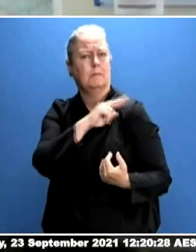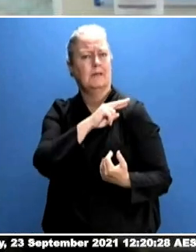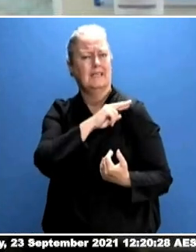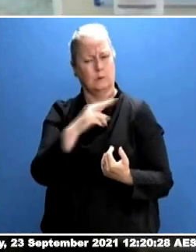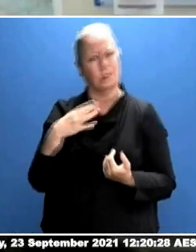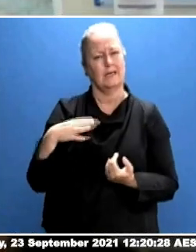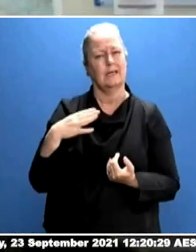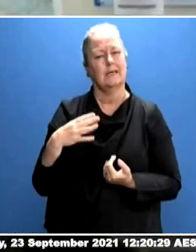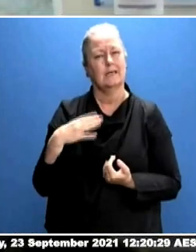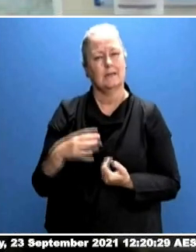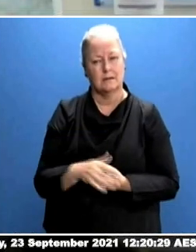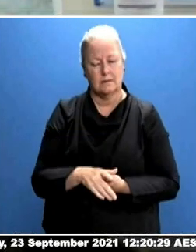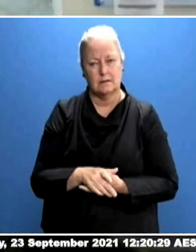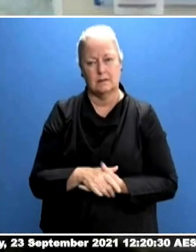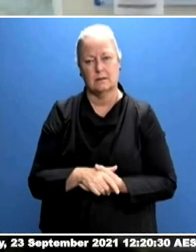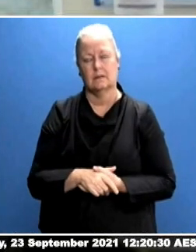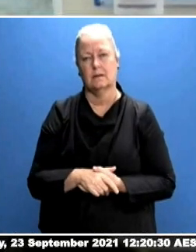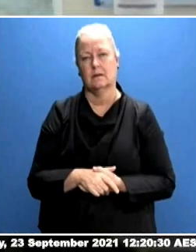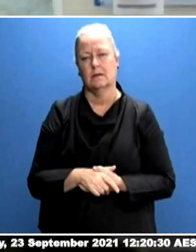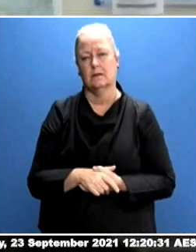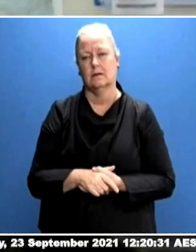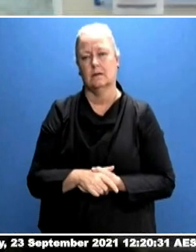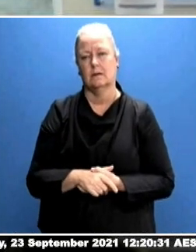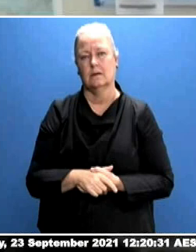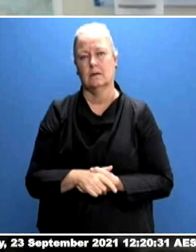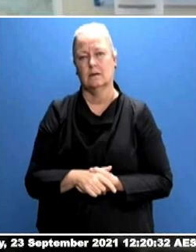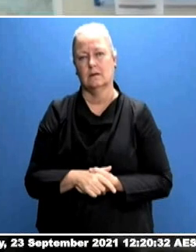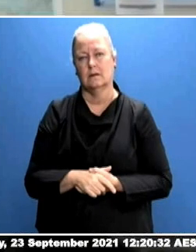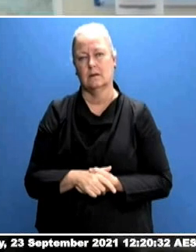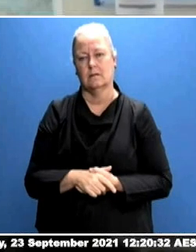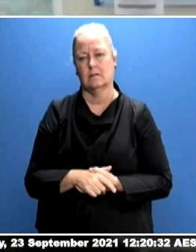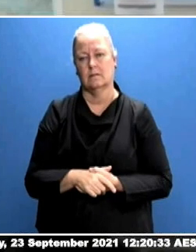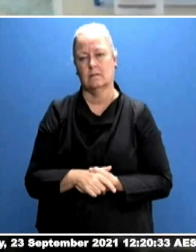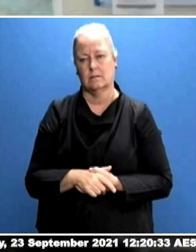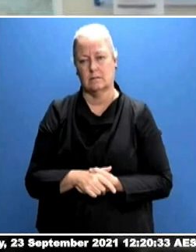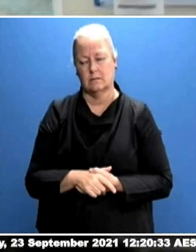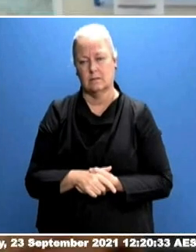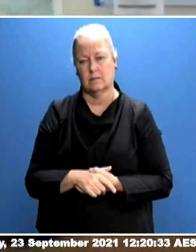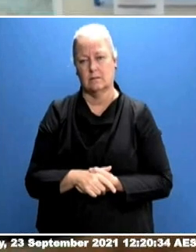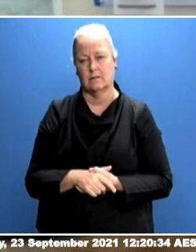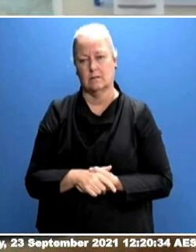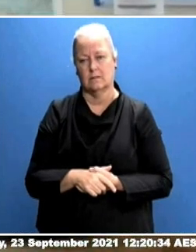For example is the fact we've just experienced a number of years